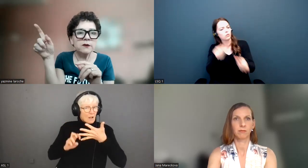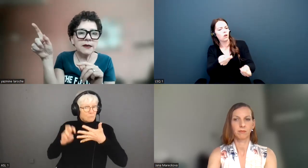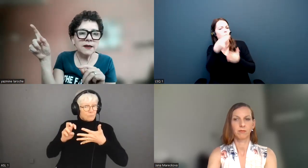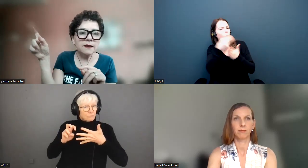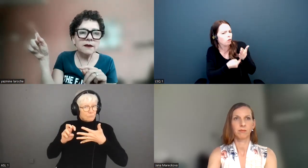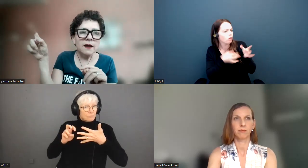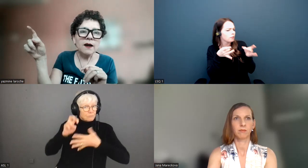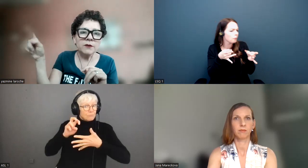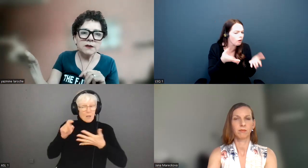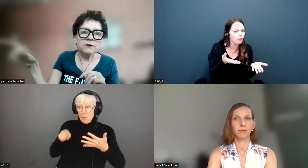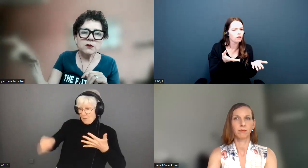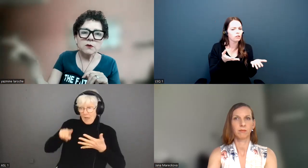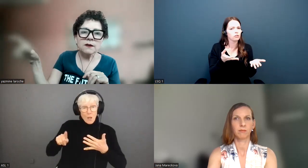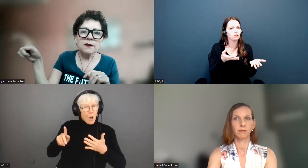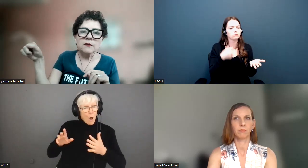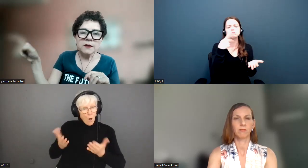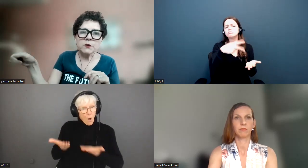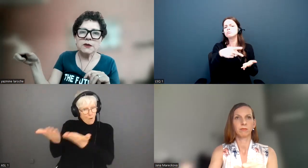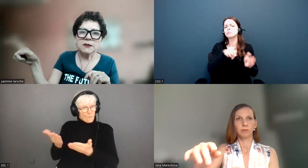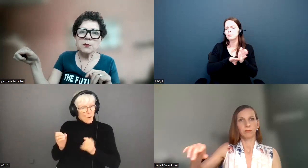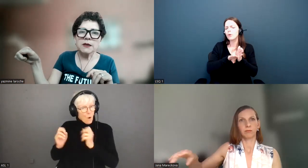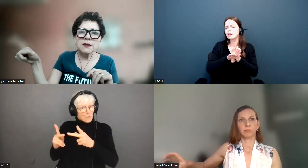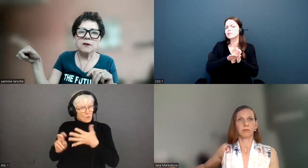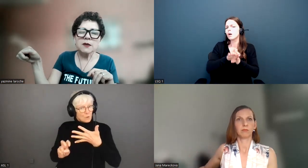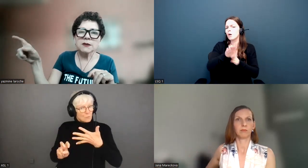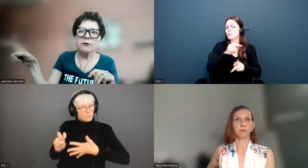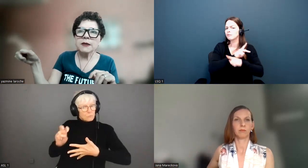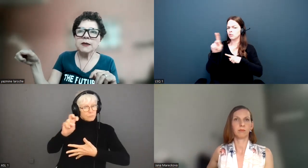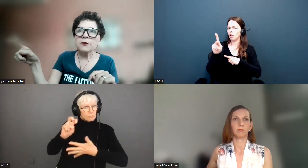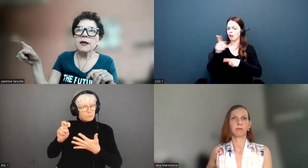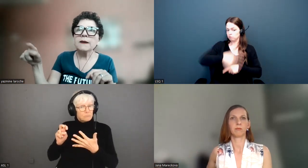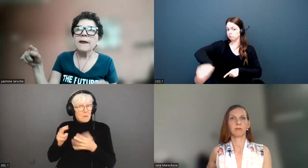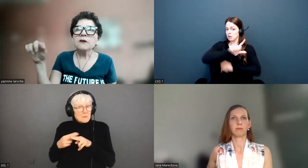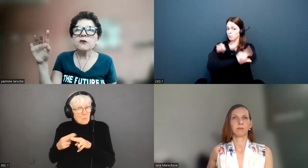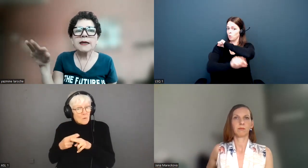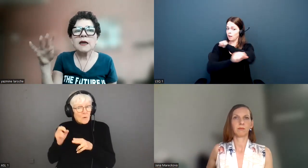looking like of an individual who lives with a disability who has self-identified tracking